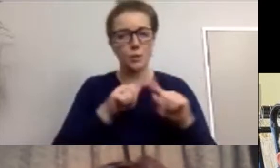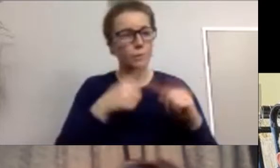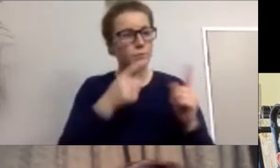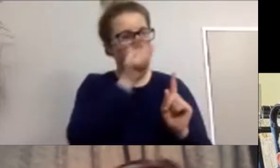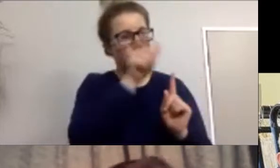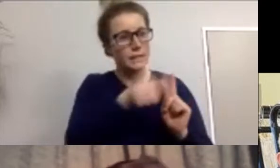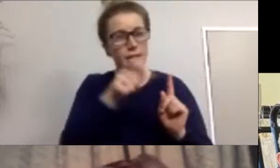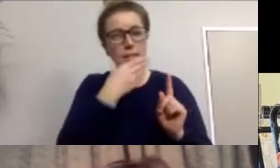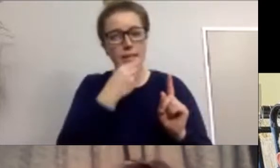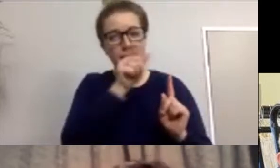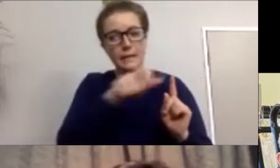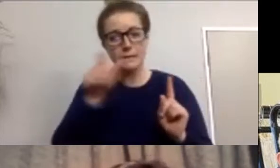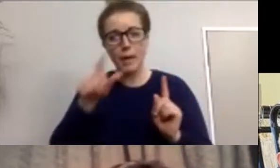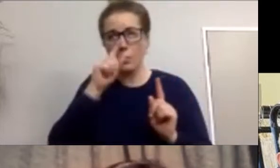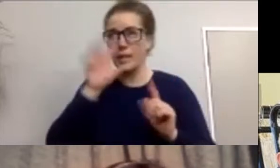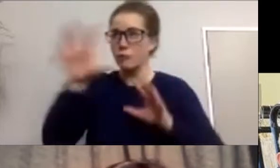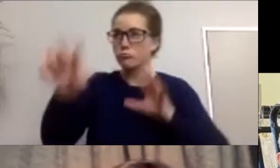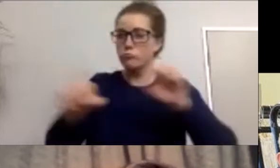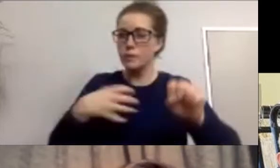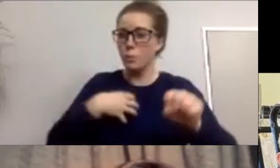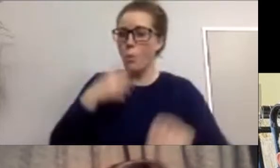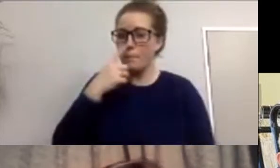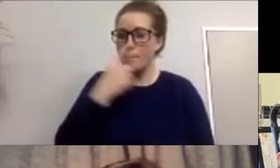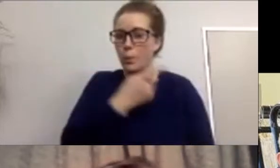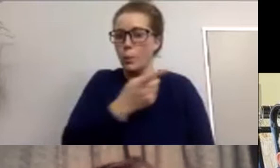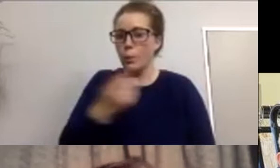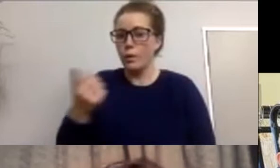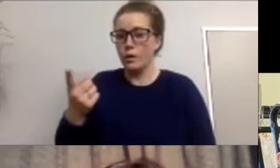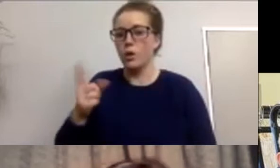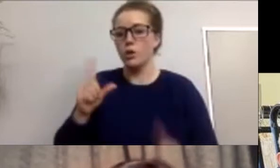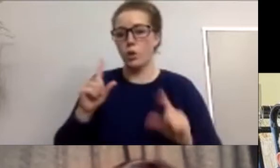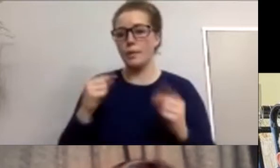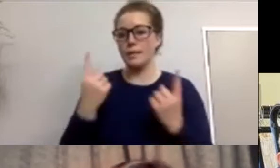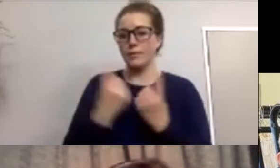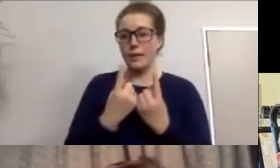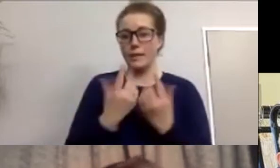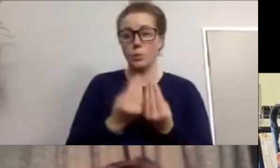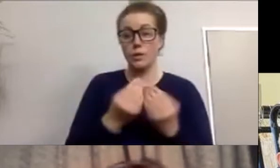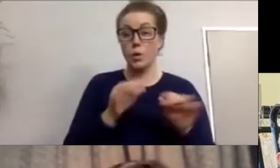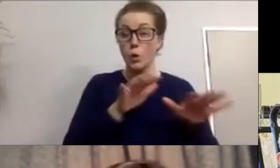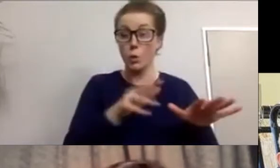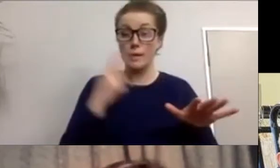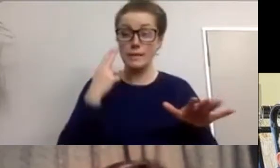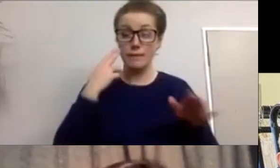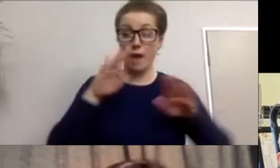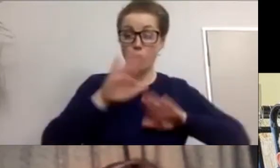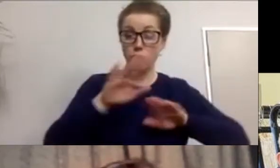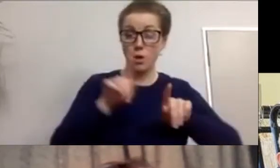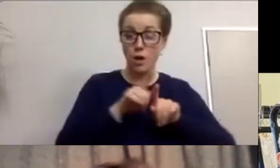more people, so we did things with Deaf Aotearoa, like this photo shows. We also did